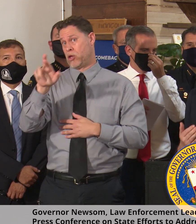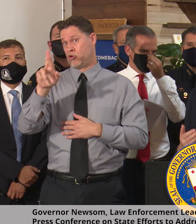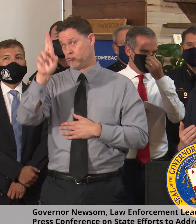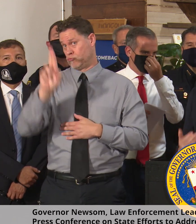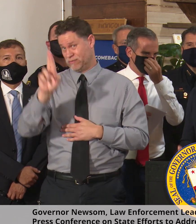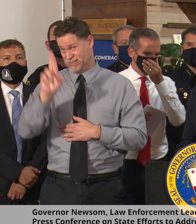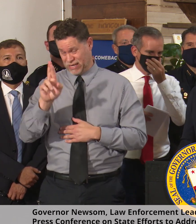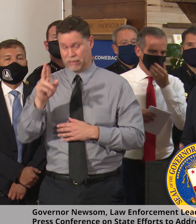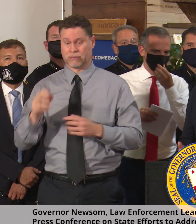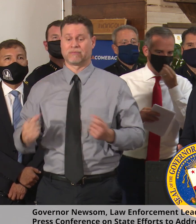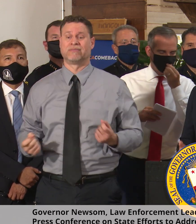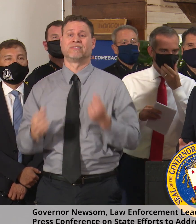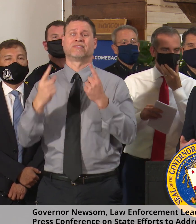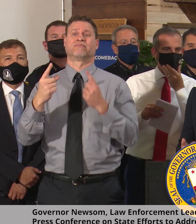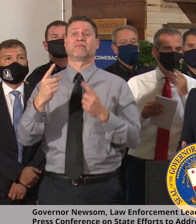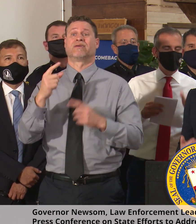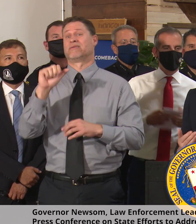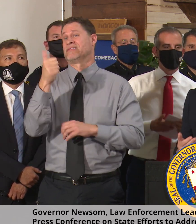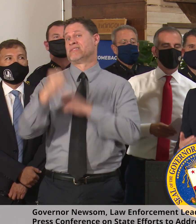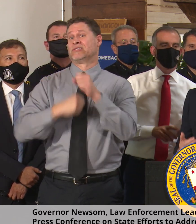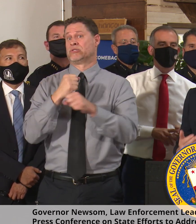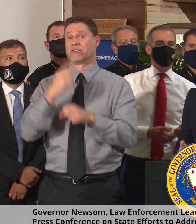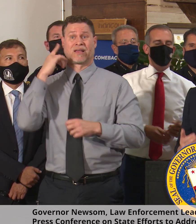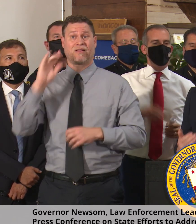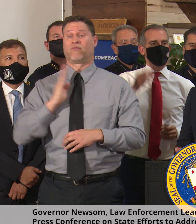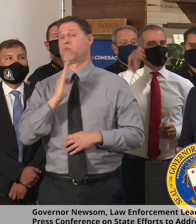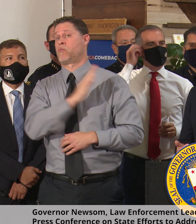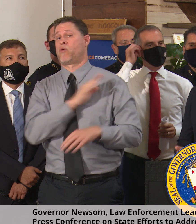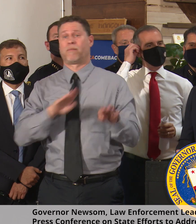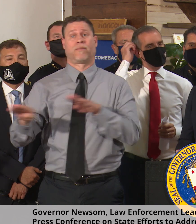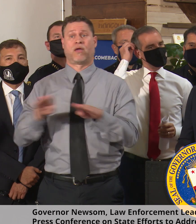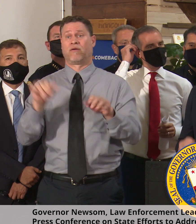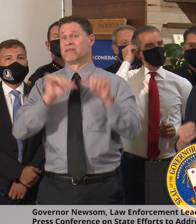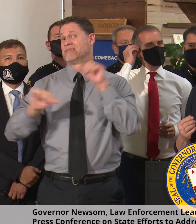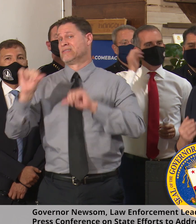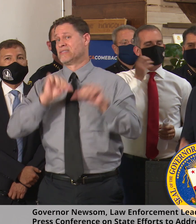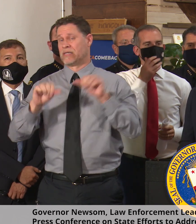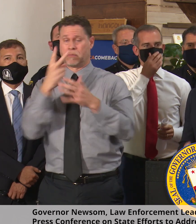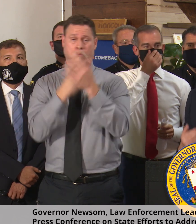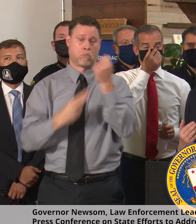almost a decade, I served on the California board of behavioral sciences in both the Schwarzenegger